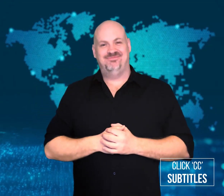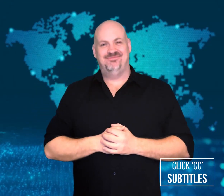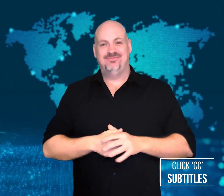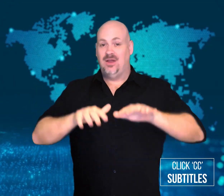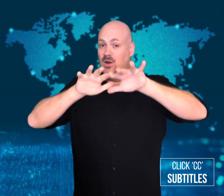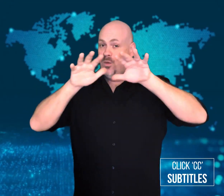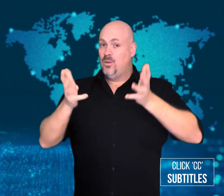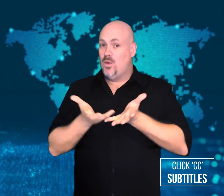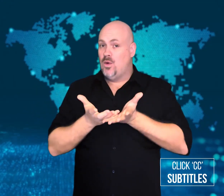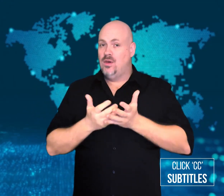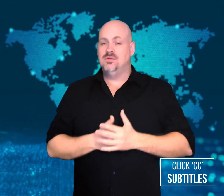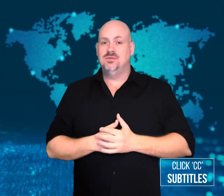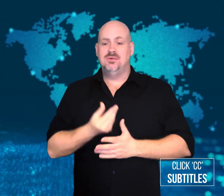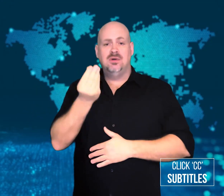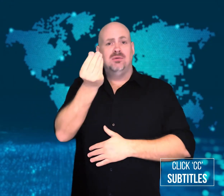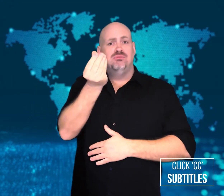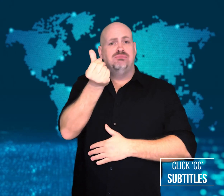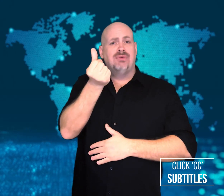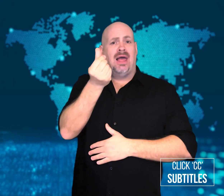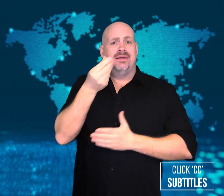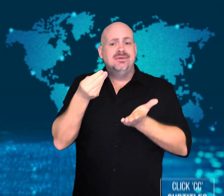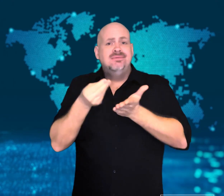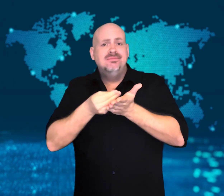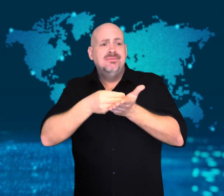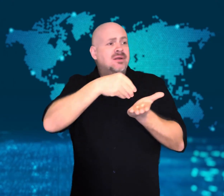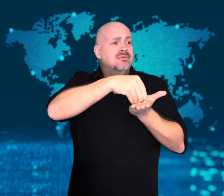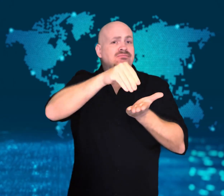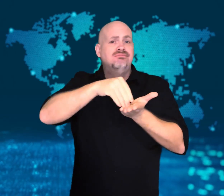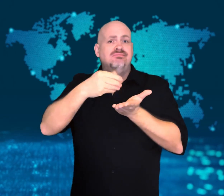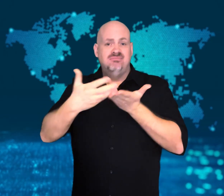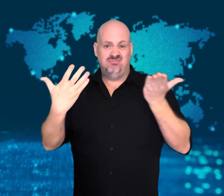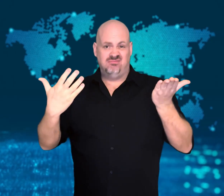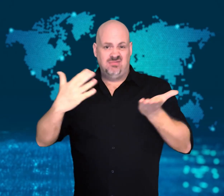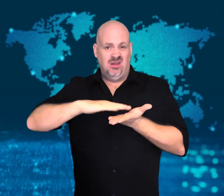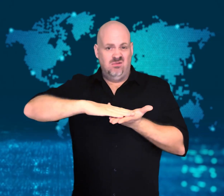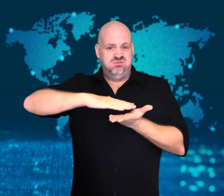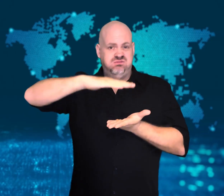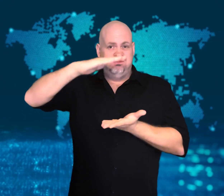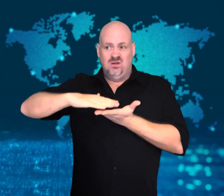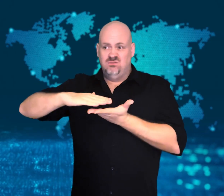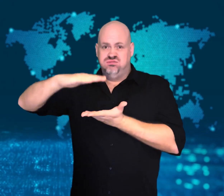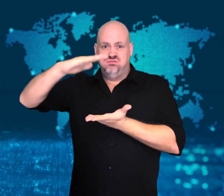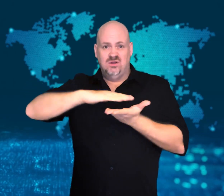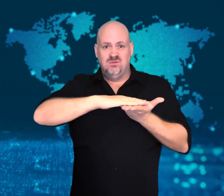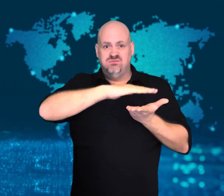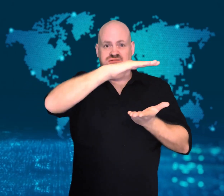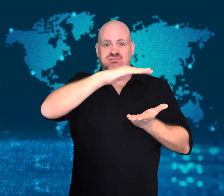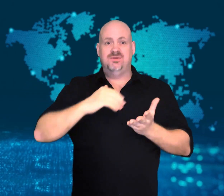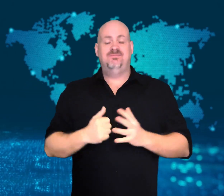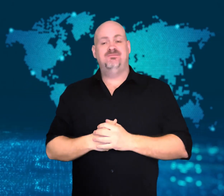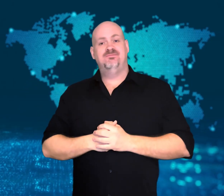Prices increase.